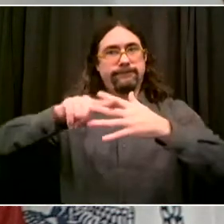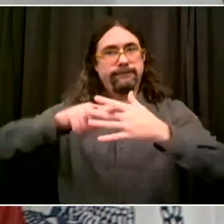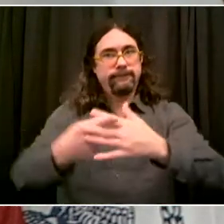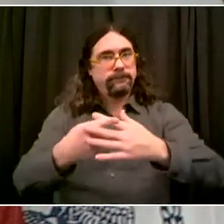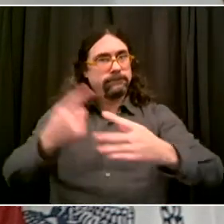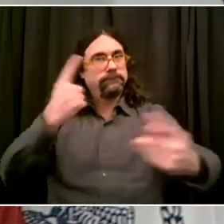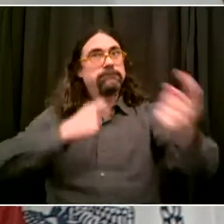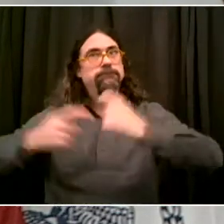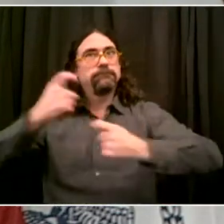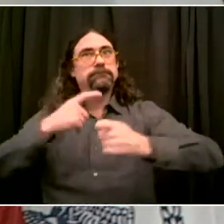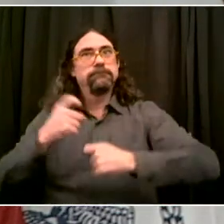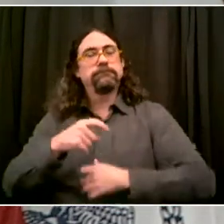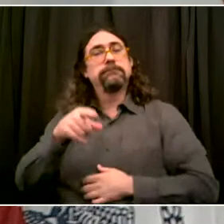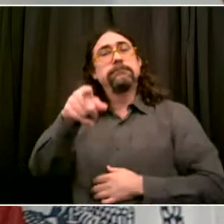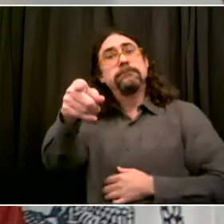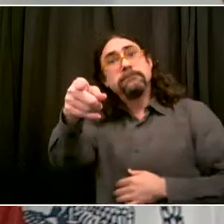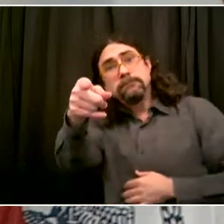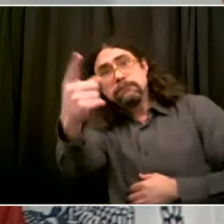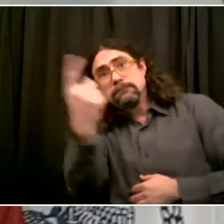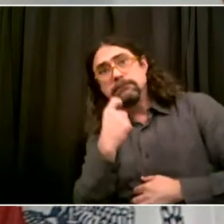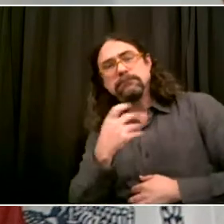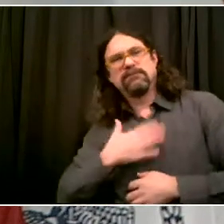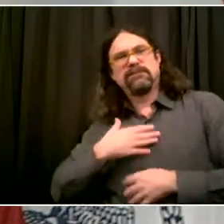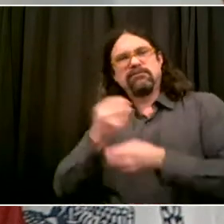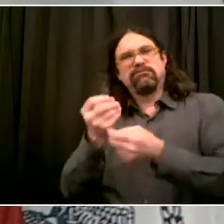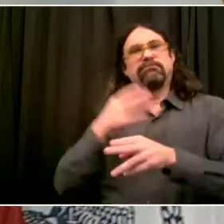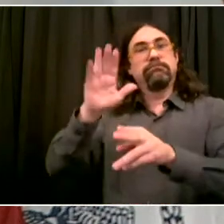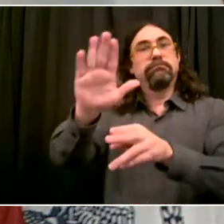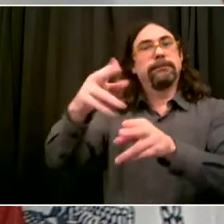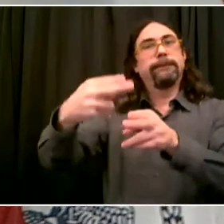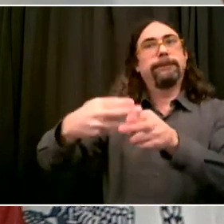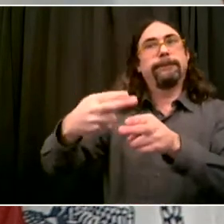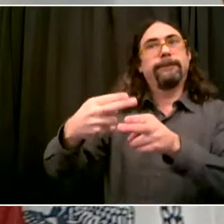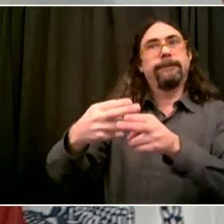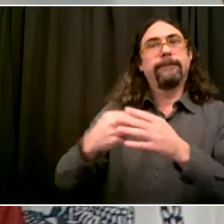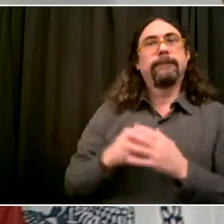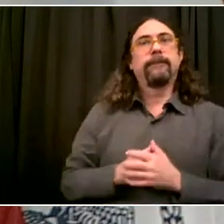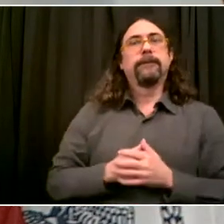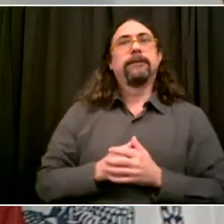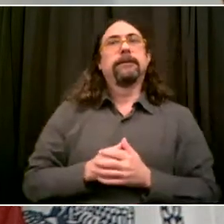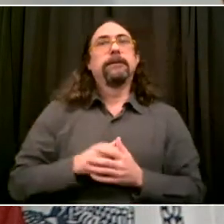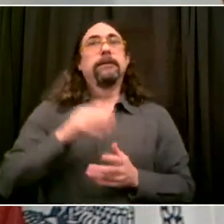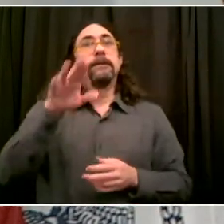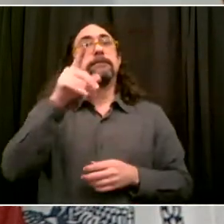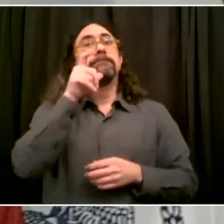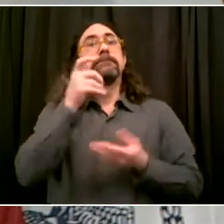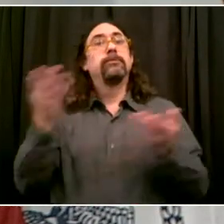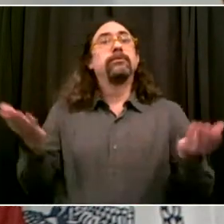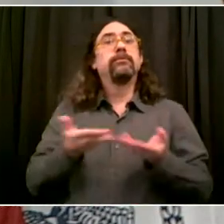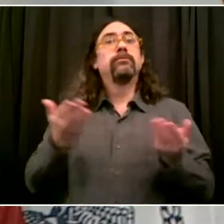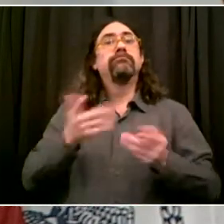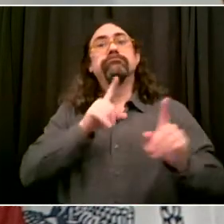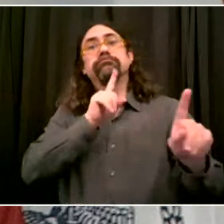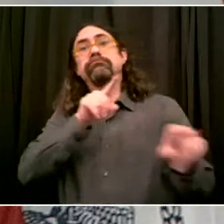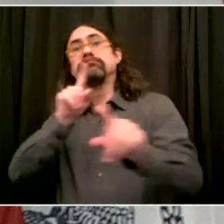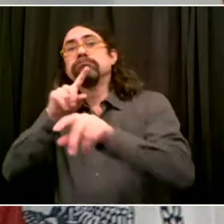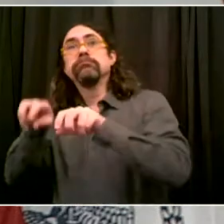LET'S TURN TO OUR COCOLELAAUEGS THE MEDIA, PLEASE LET ME KNOW